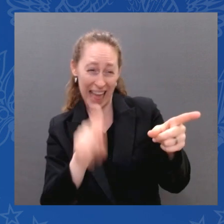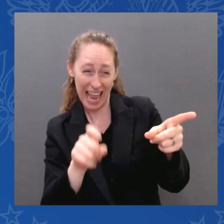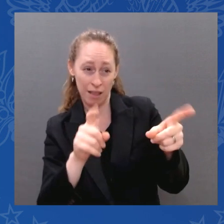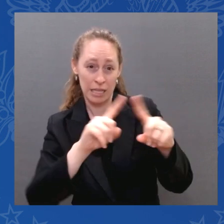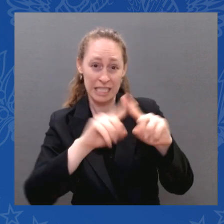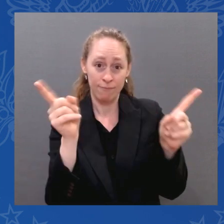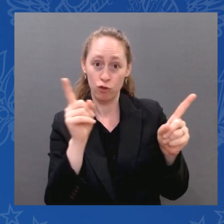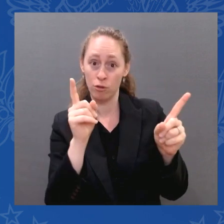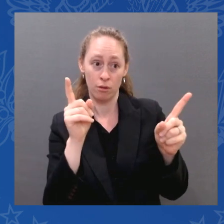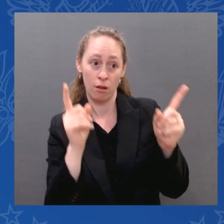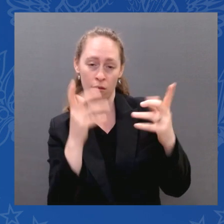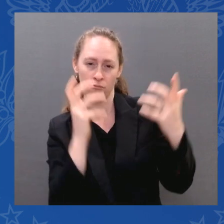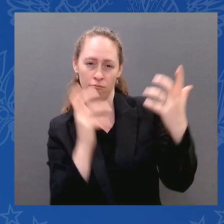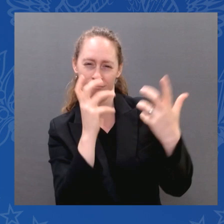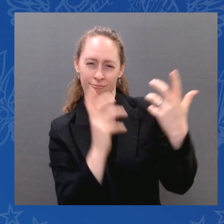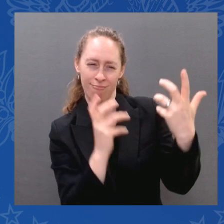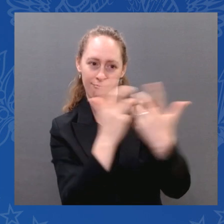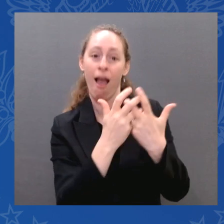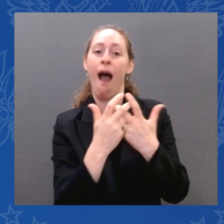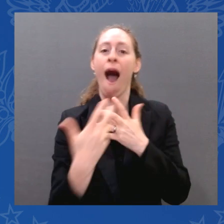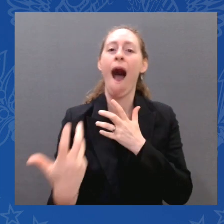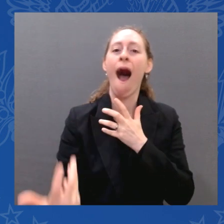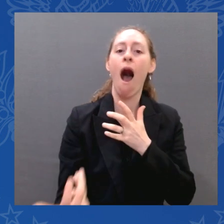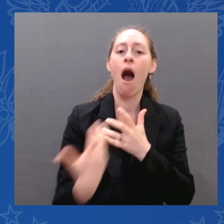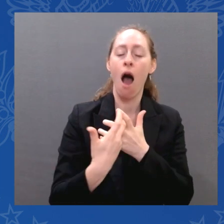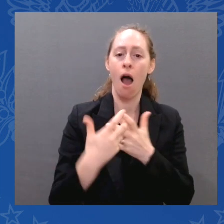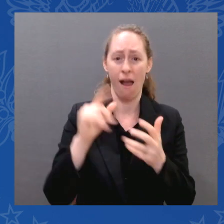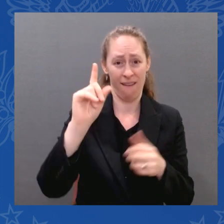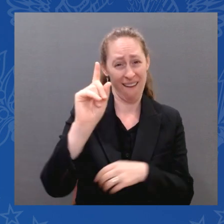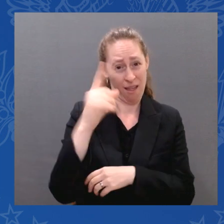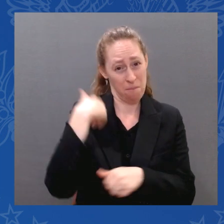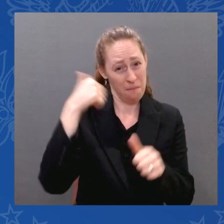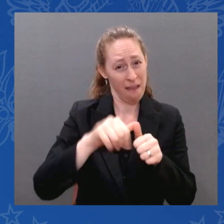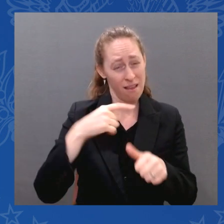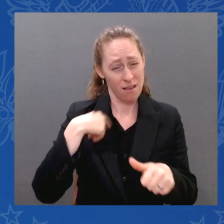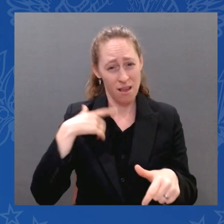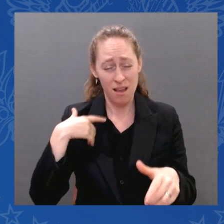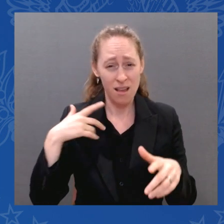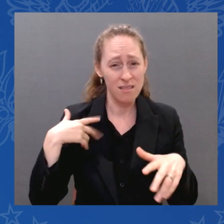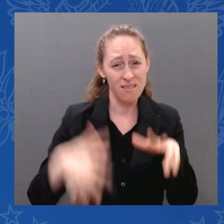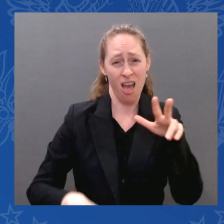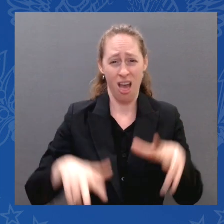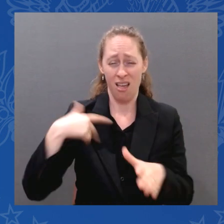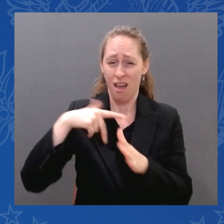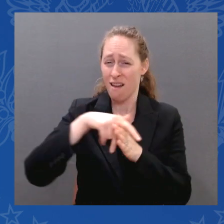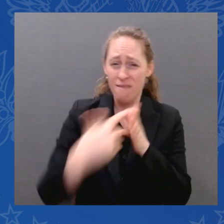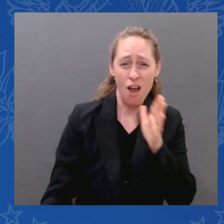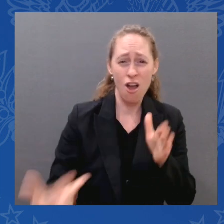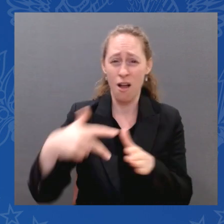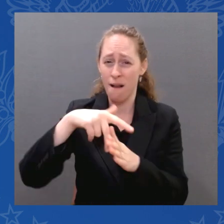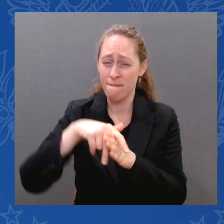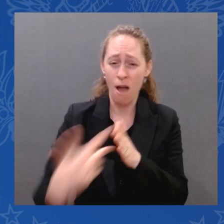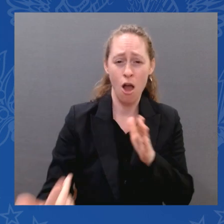But someone was always by my side to help cheer me on. When I roll down the streets of Chicago,